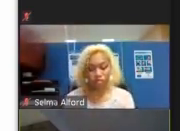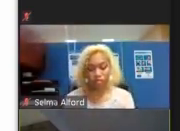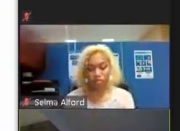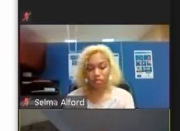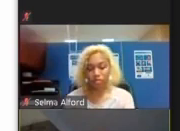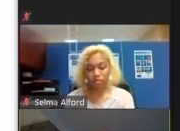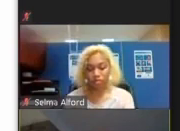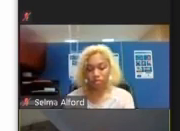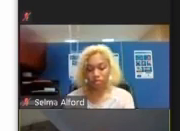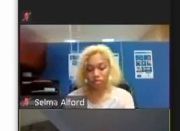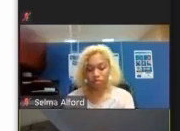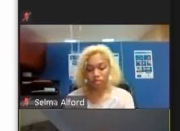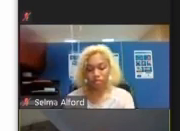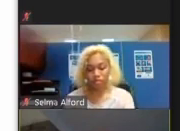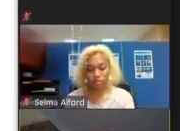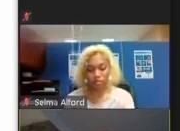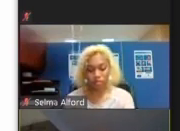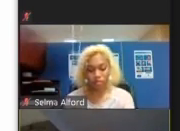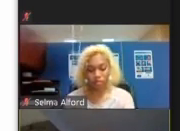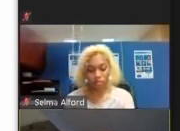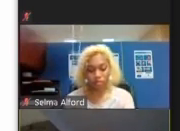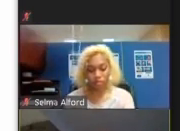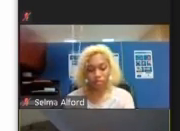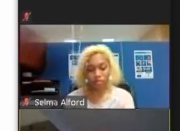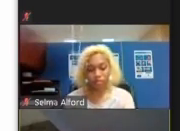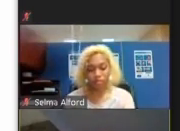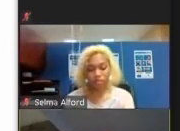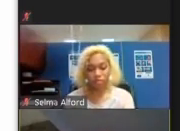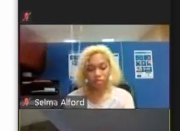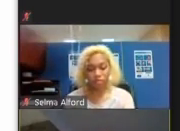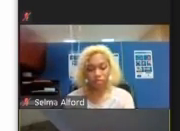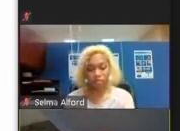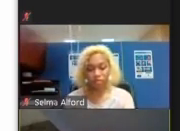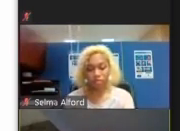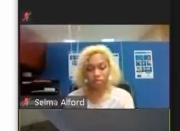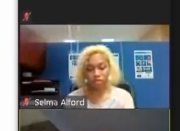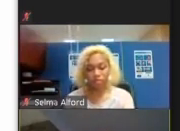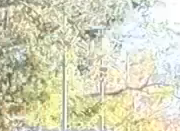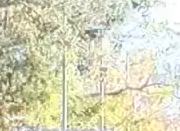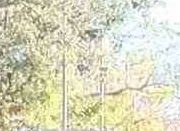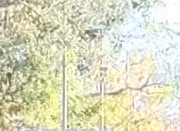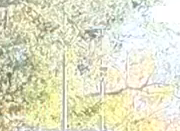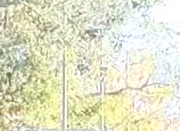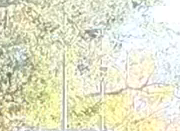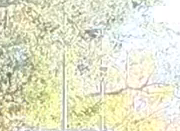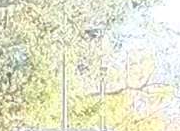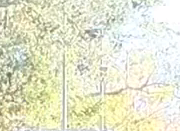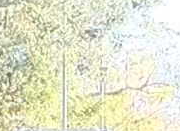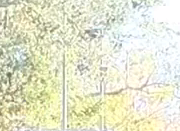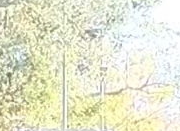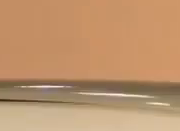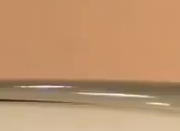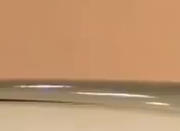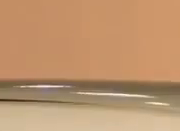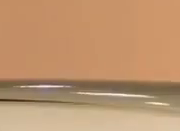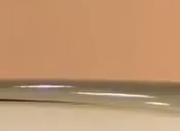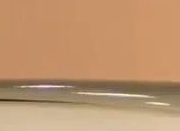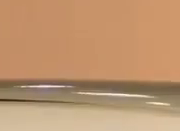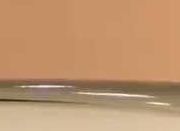TOTAL VACCINATIONS BUT ARE ROUGHLY 3 PERCENT OF THE STATES POPULATION. <"WHAT CAN WE SAY ABOUT THE BENEFITS AND RISKS THE VACCINE DECREASES THE RISK OF INFECTION THEY REDUCE